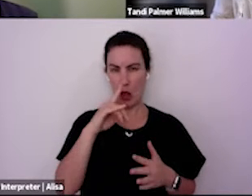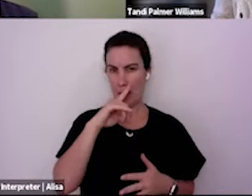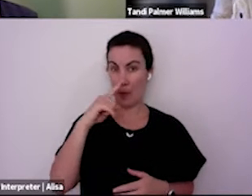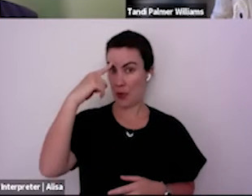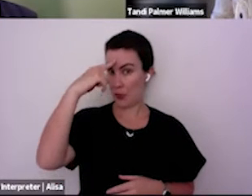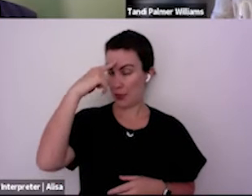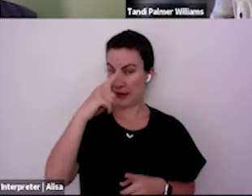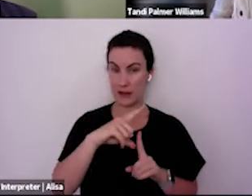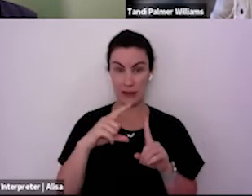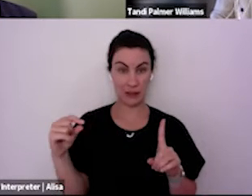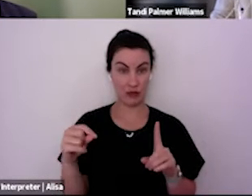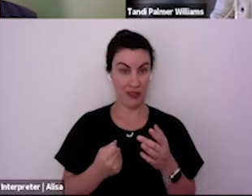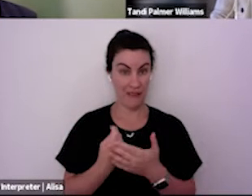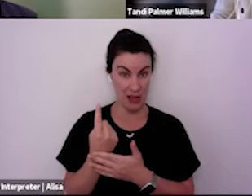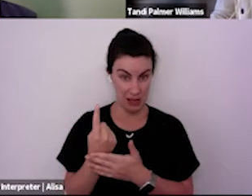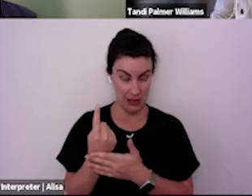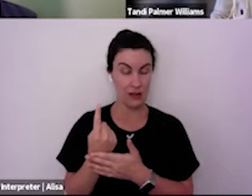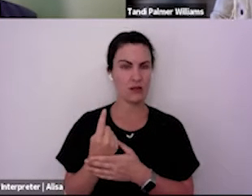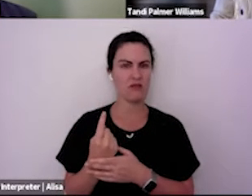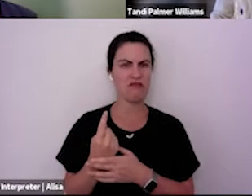events and the uncertain environment.